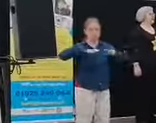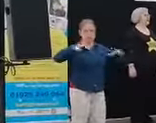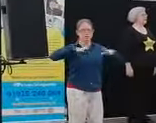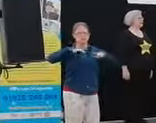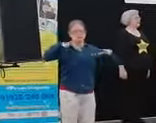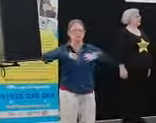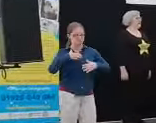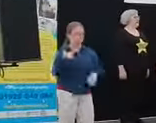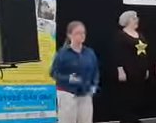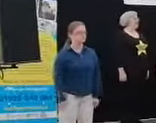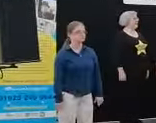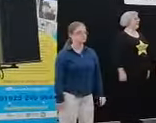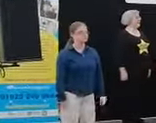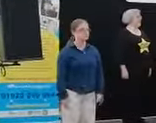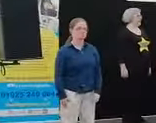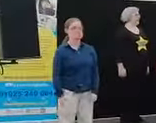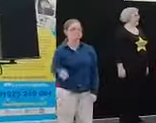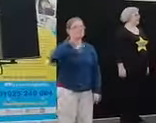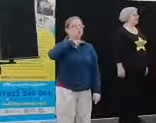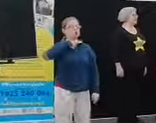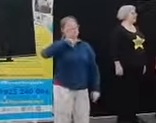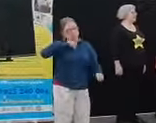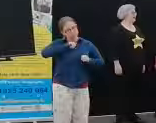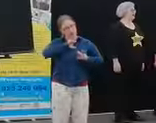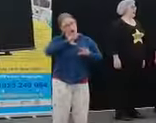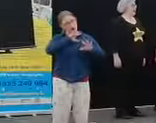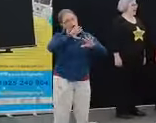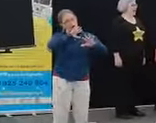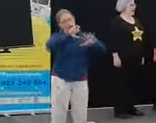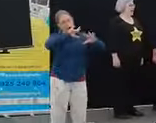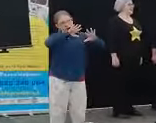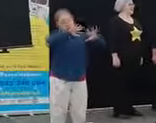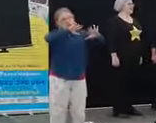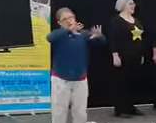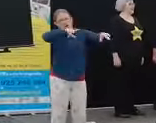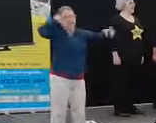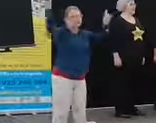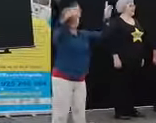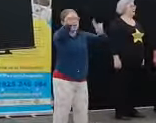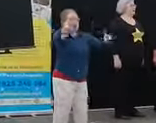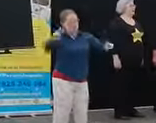You hear my voice, your hear that sound Like thunder, gonna shake the ground